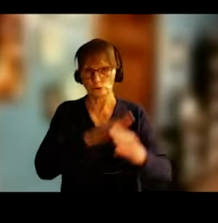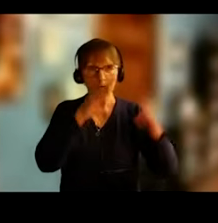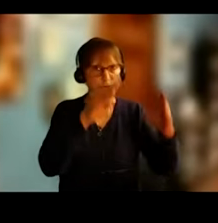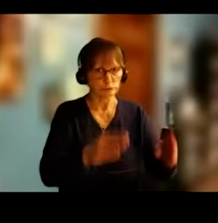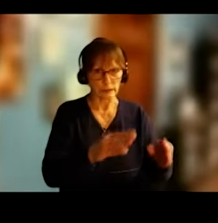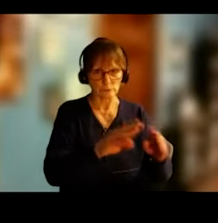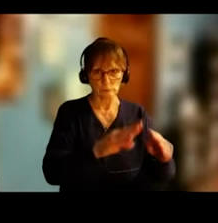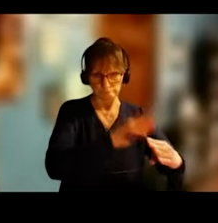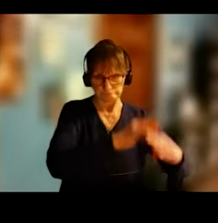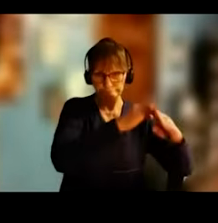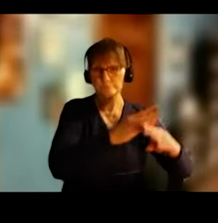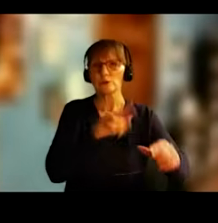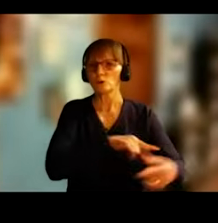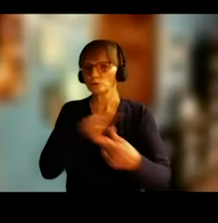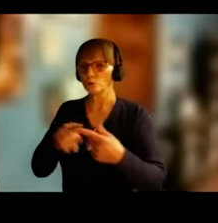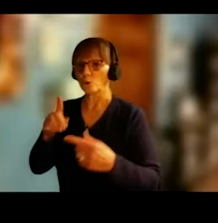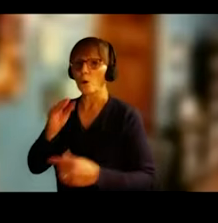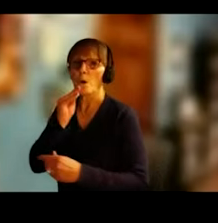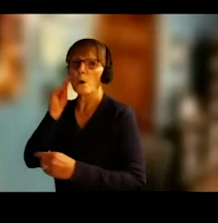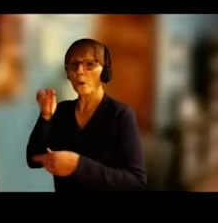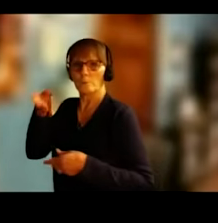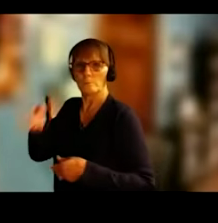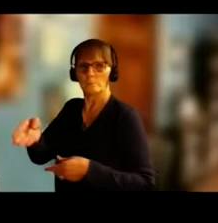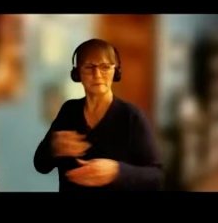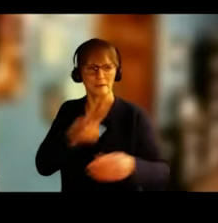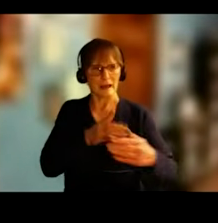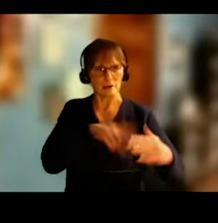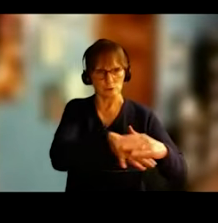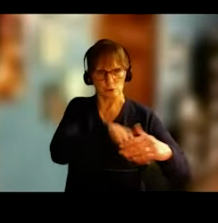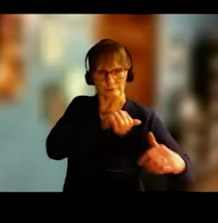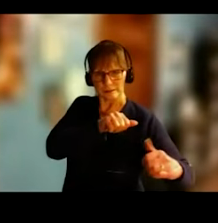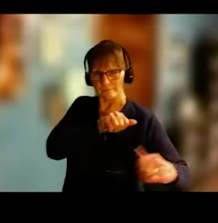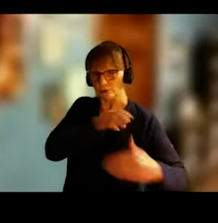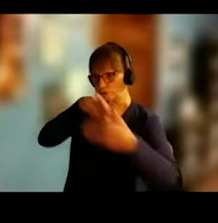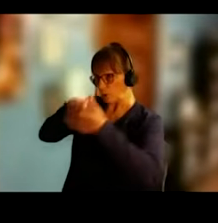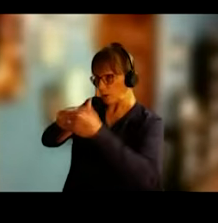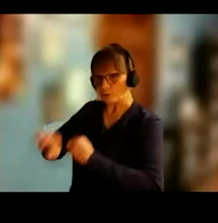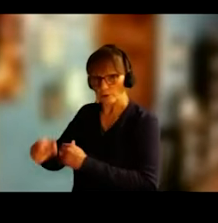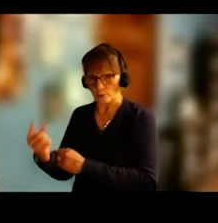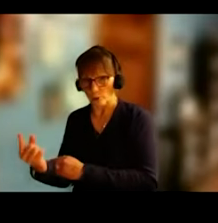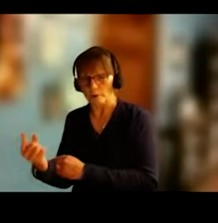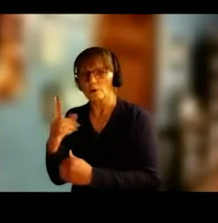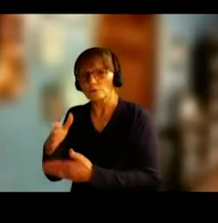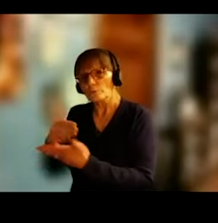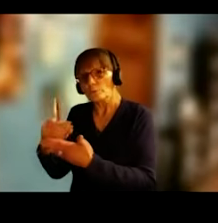without having people have to exit one system to be able to enter into another? And so part of what we're gonna be discussing,